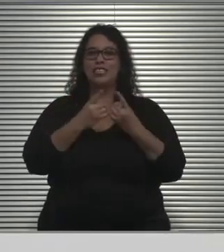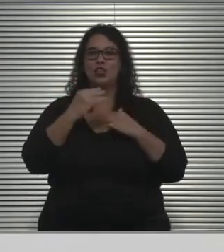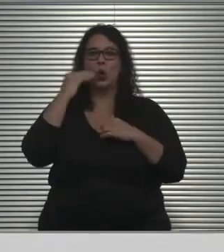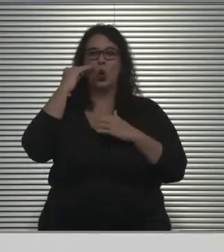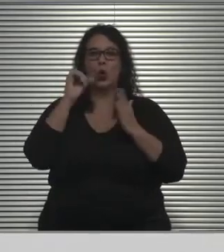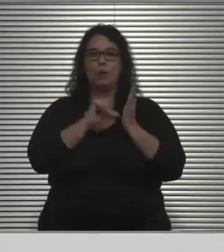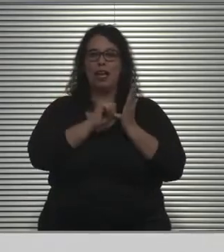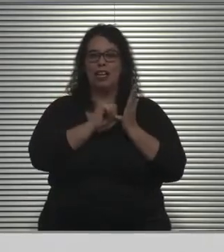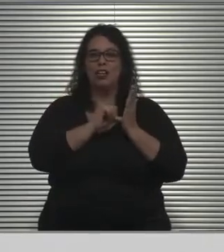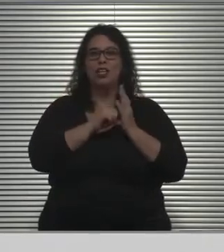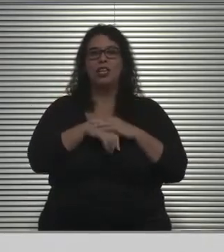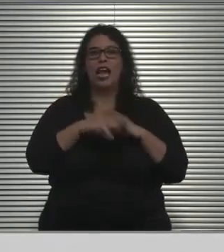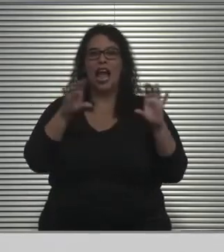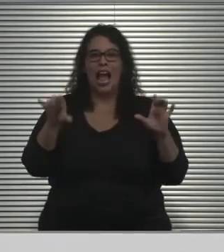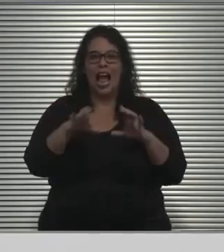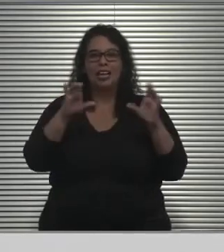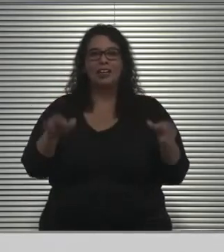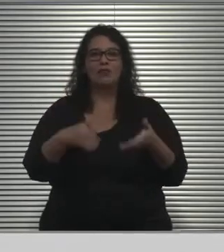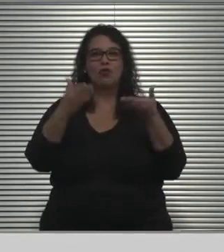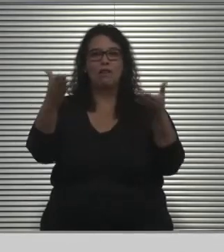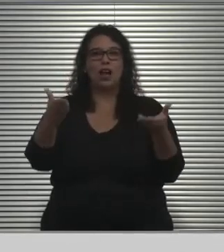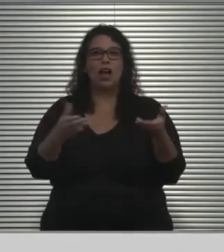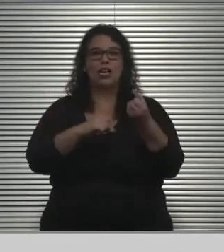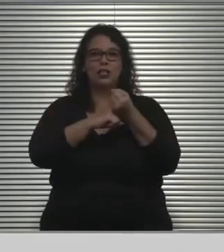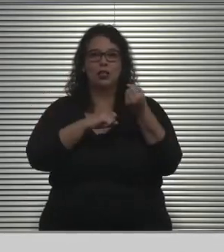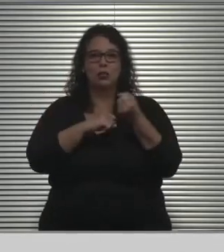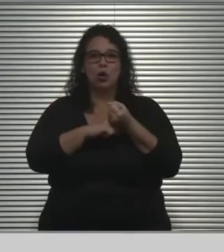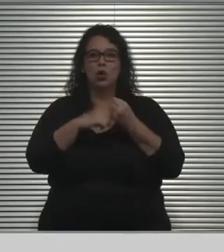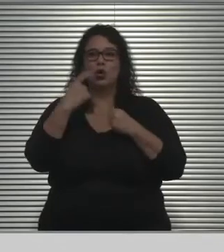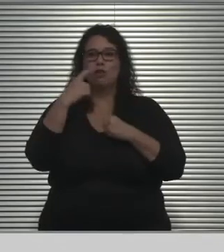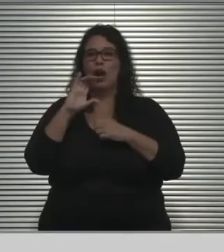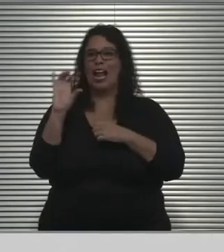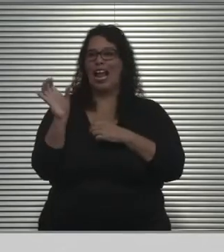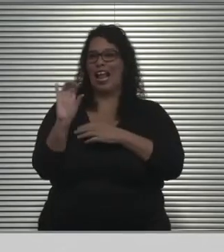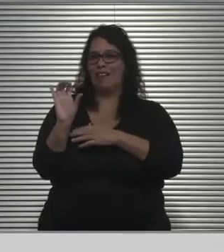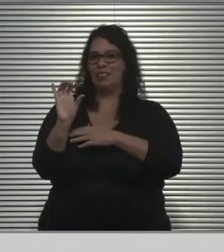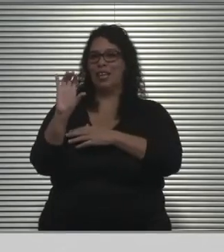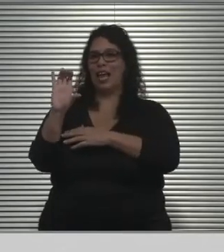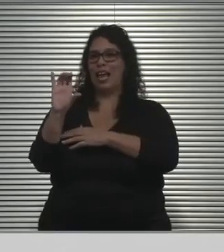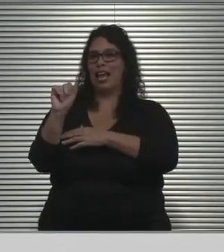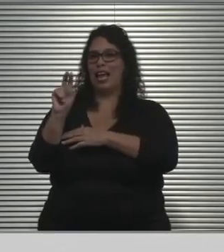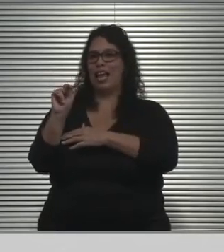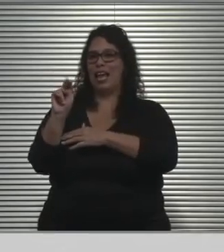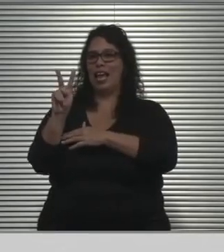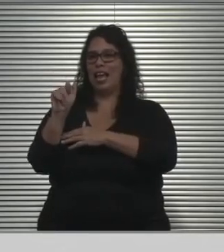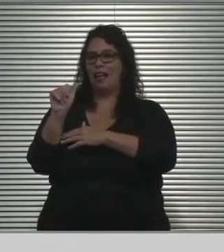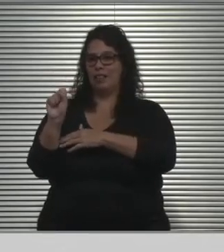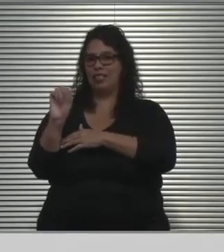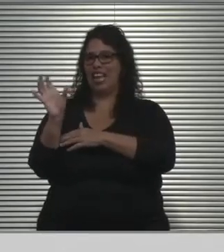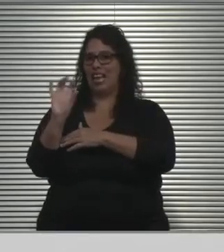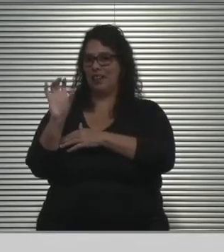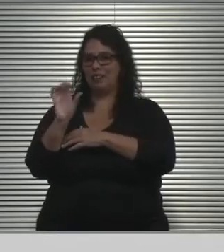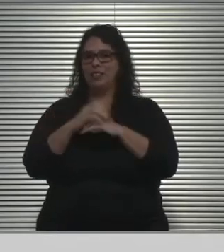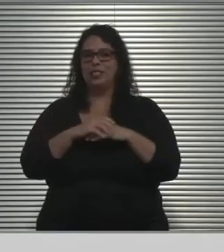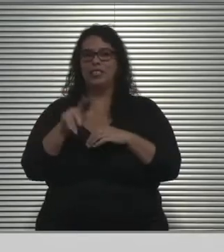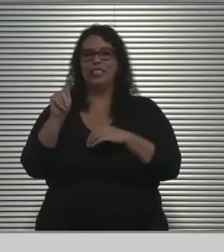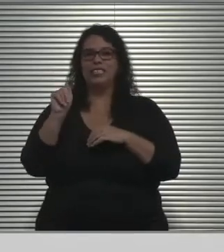They are actively providing supports for canvas tips and then canvas parent training that is provided